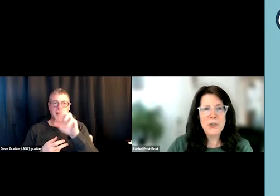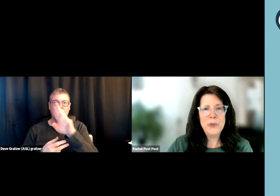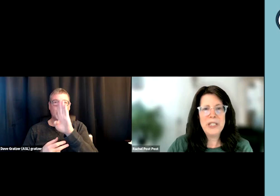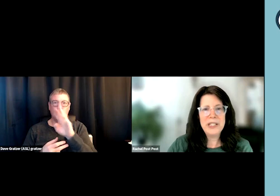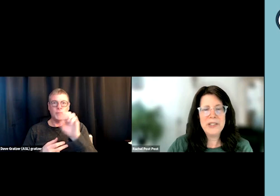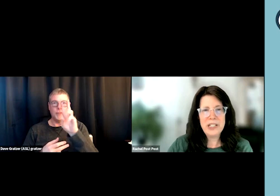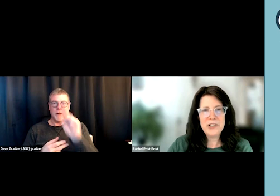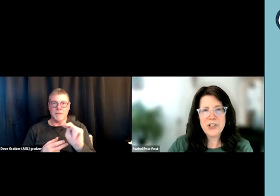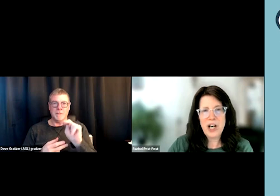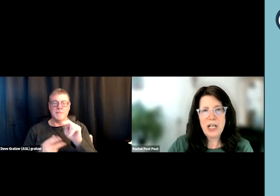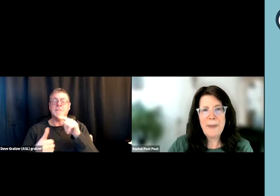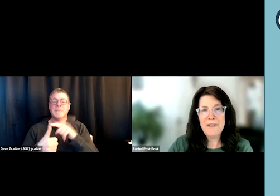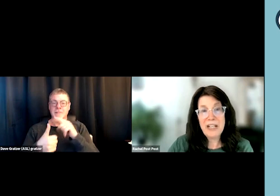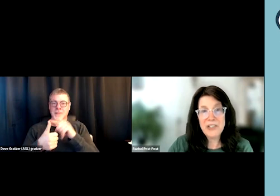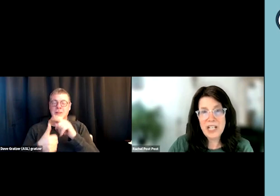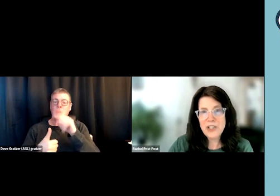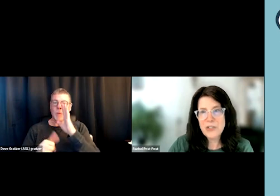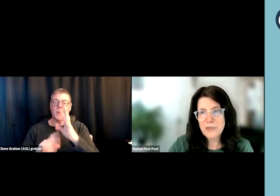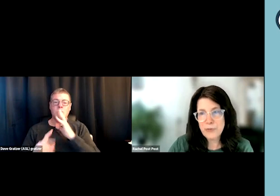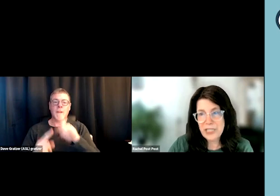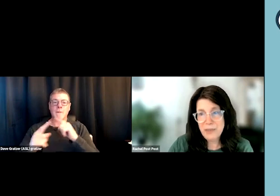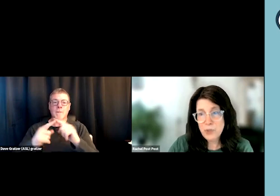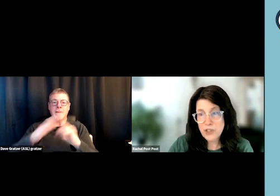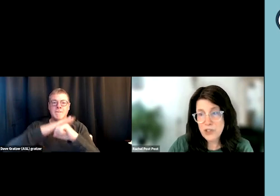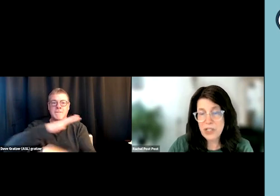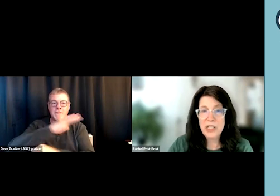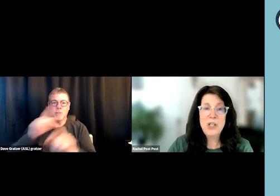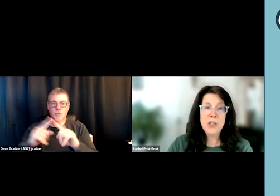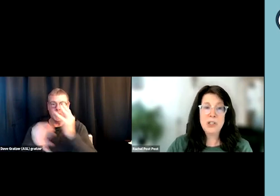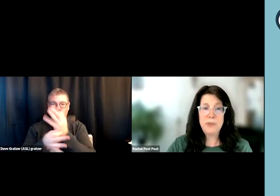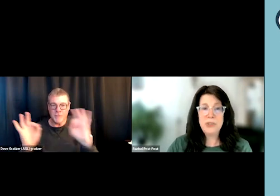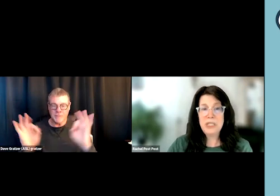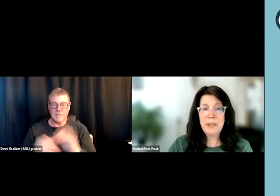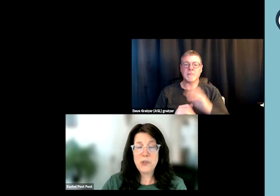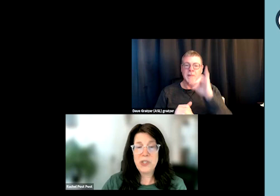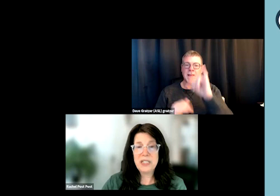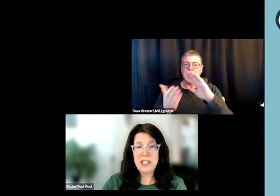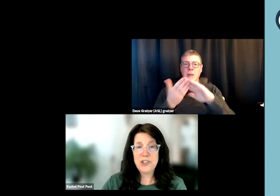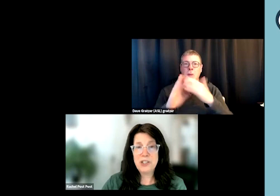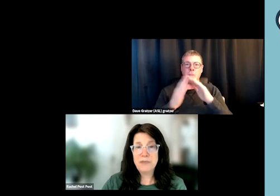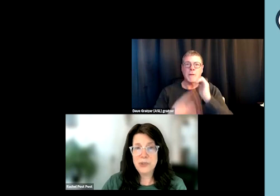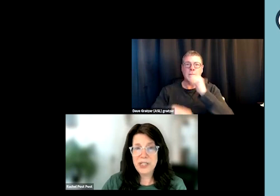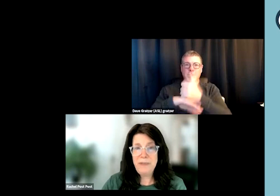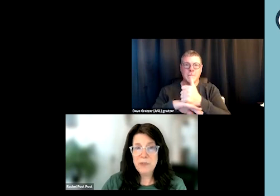who is here to talk about Foundations To Freedom, which is a community-based organization in Florida.